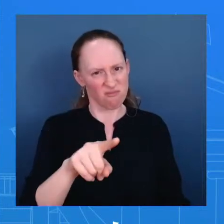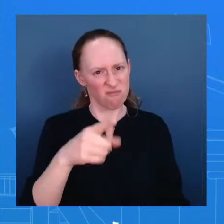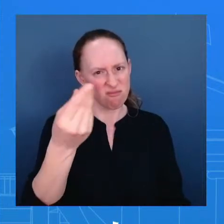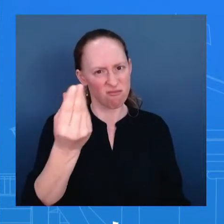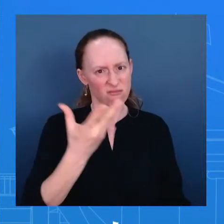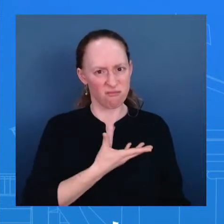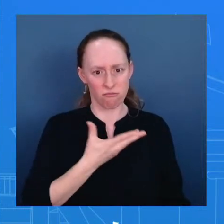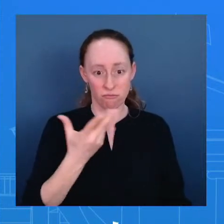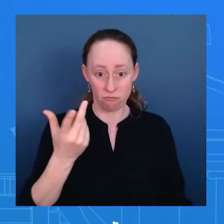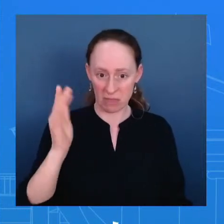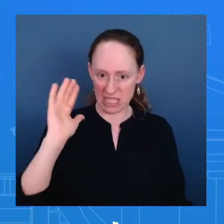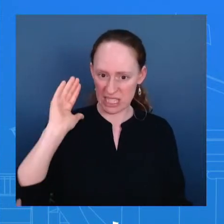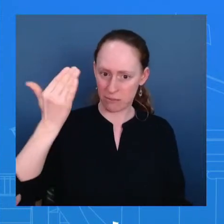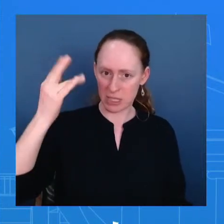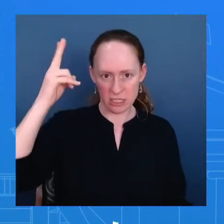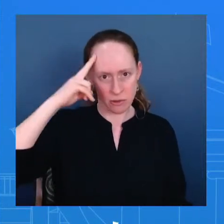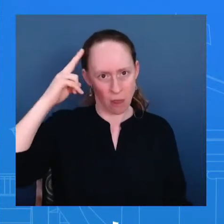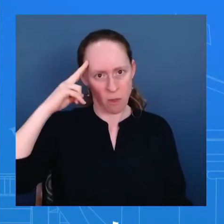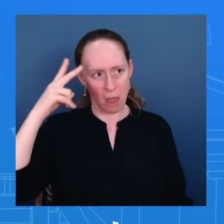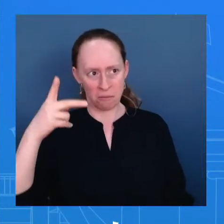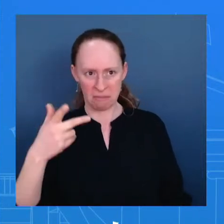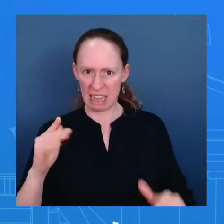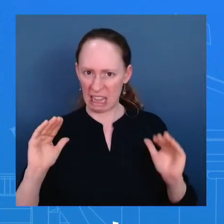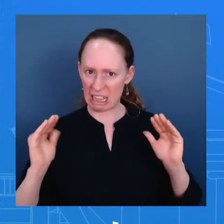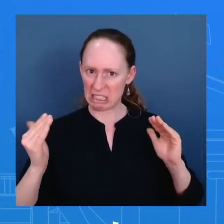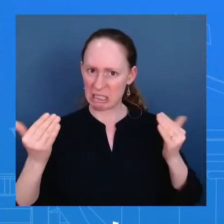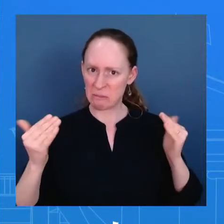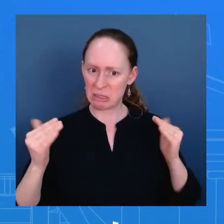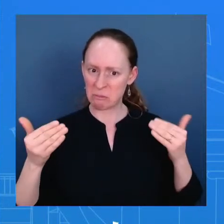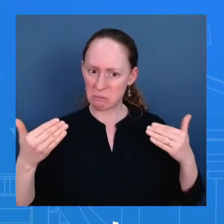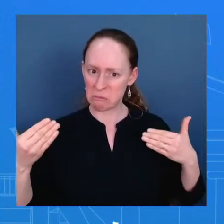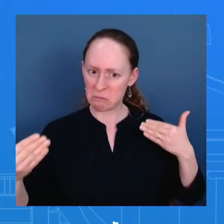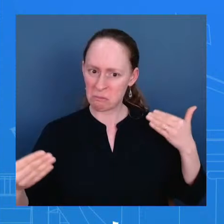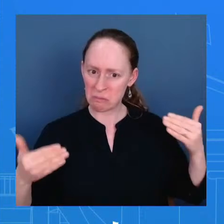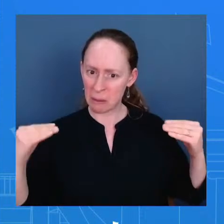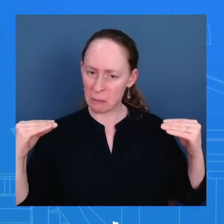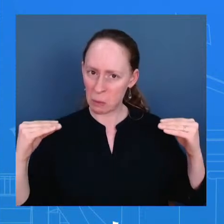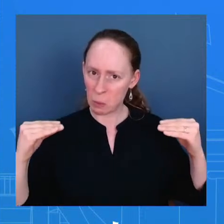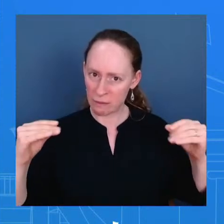, obviously, to what happened in Gaza and the Ms. Jean-Pierre: Well, you know, we've been --